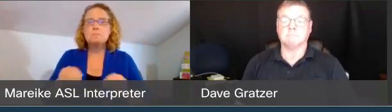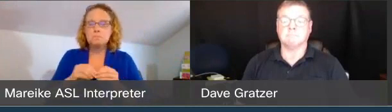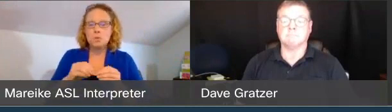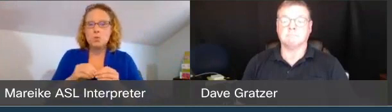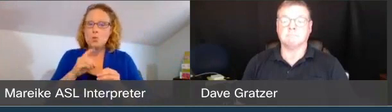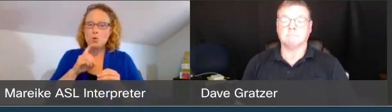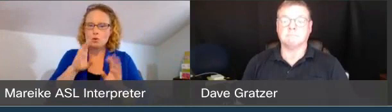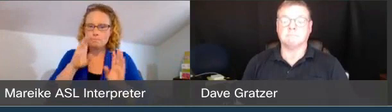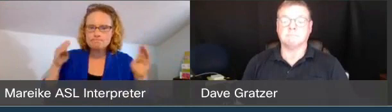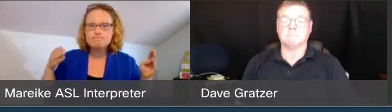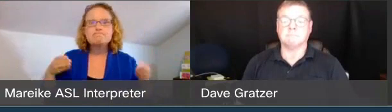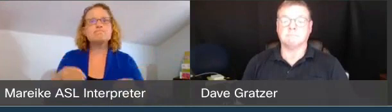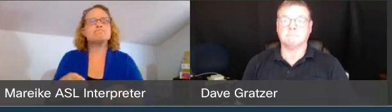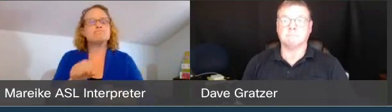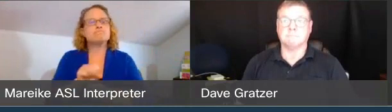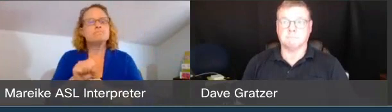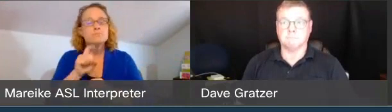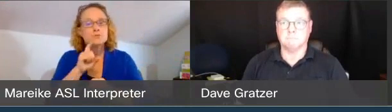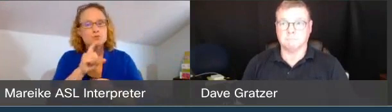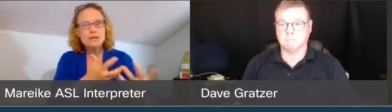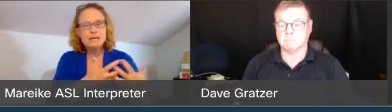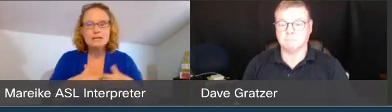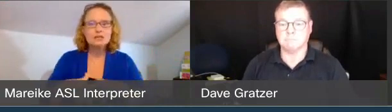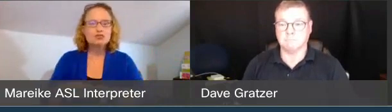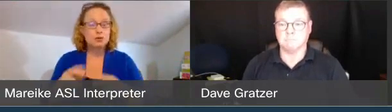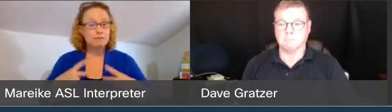integrate physical health care services and assertive community treatment.